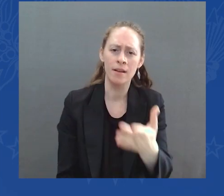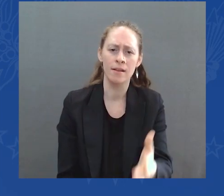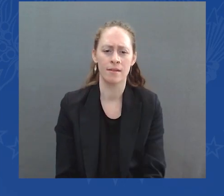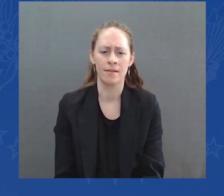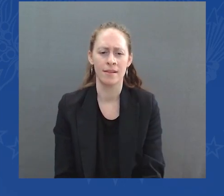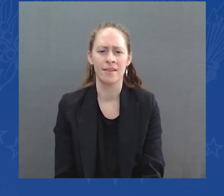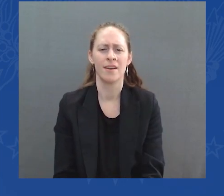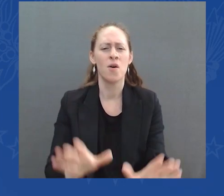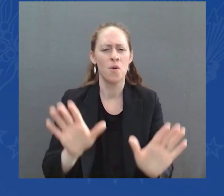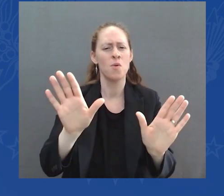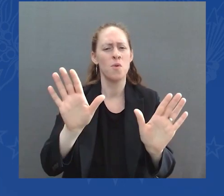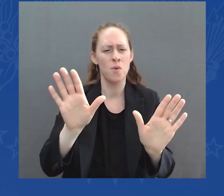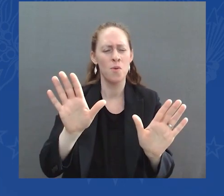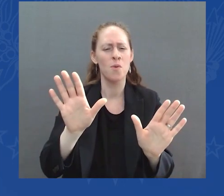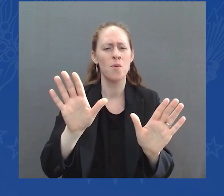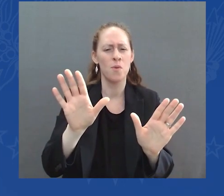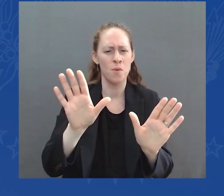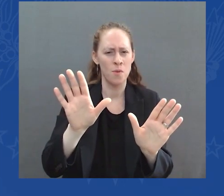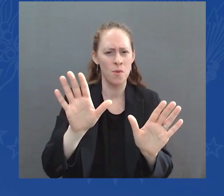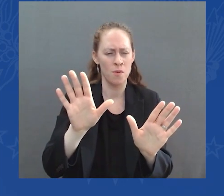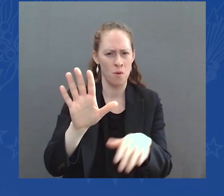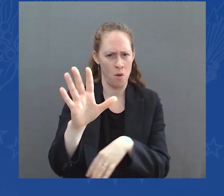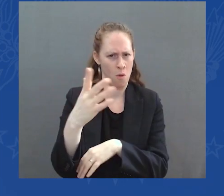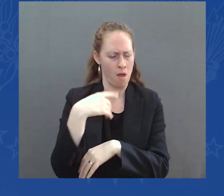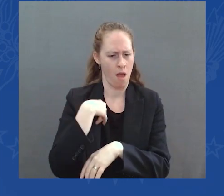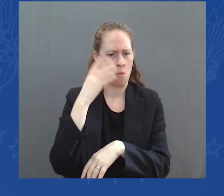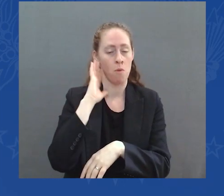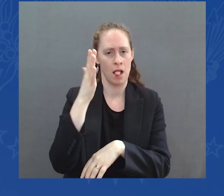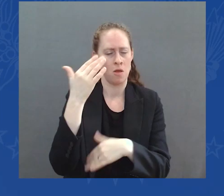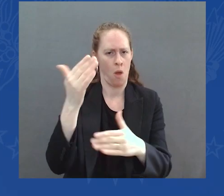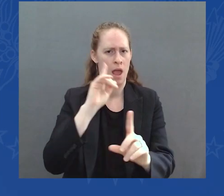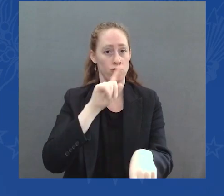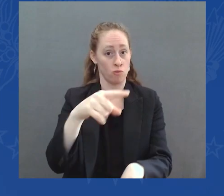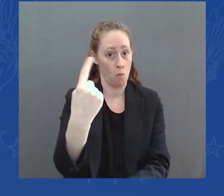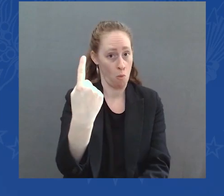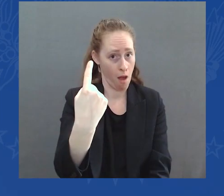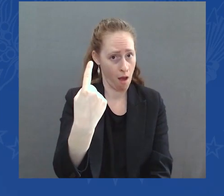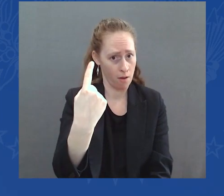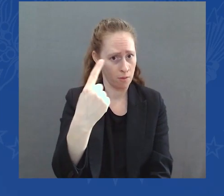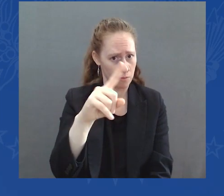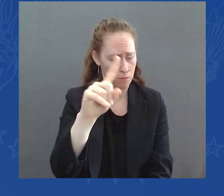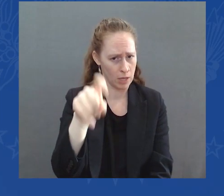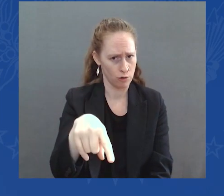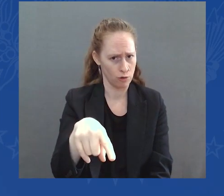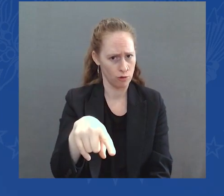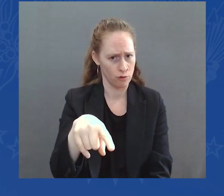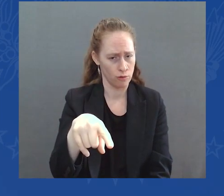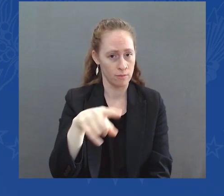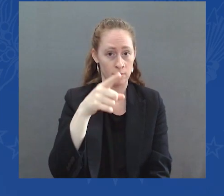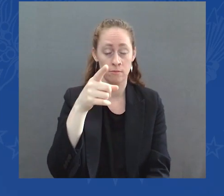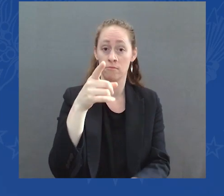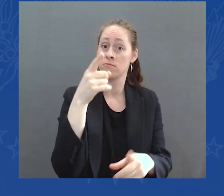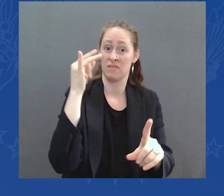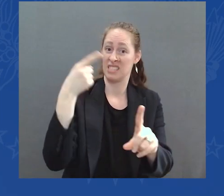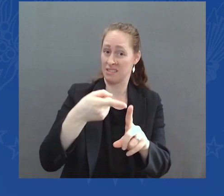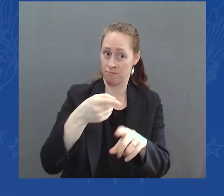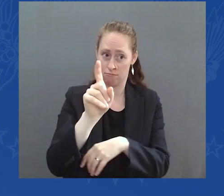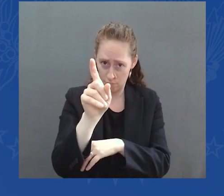I'll answer one question -- your question. The Press: Thank you. The President: The question is: Is he pulling back his forces? Whoever asked that question. The Press: I asked that. Yes.